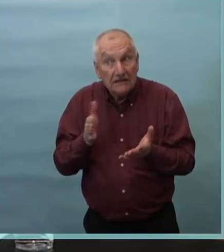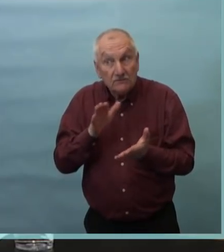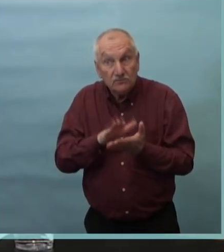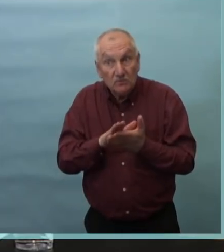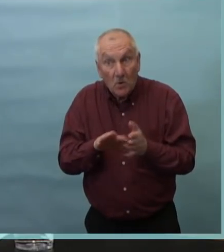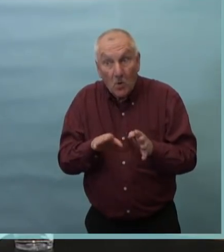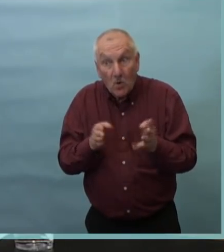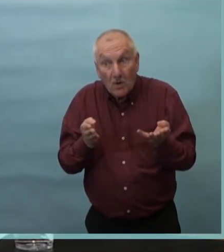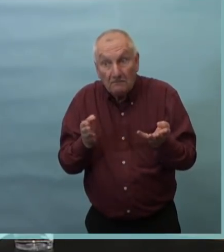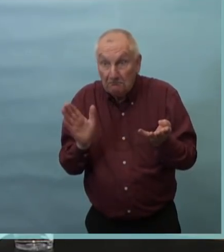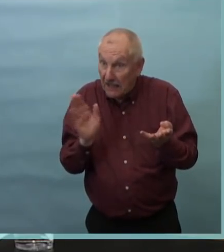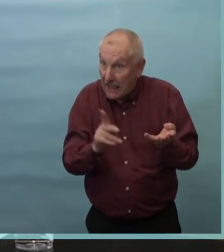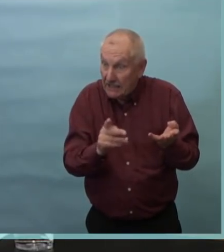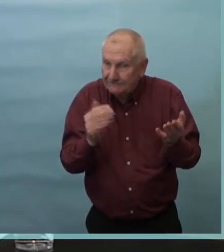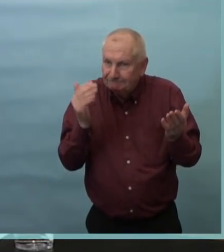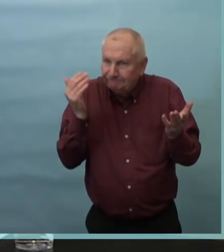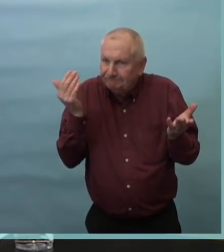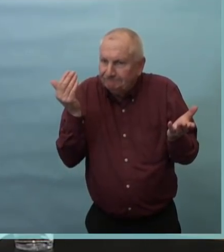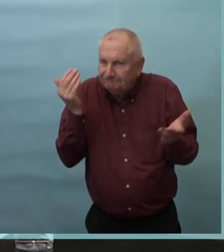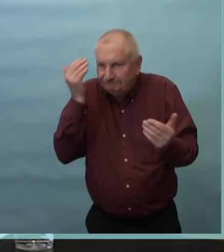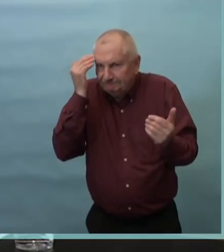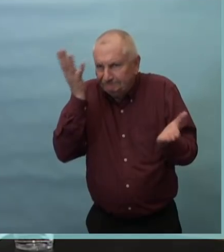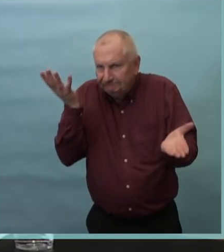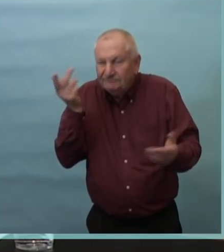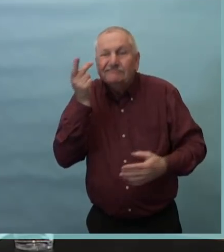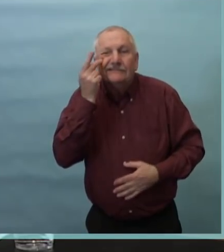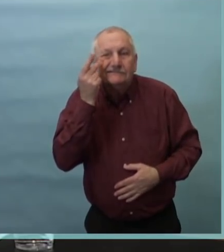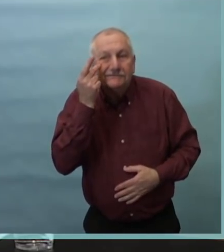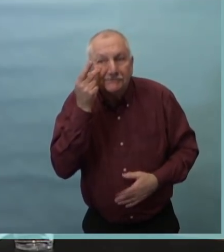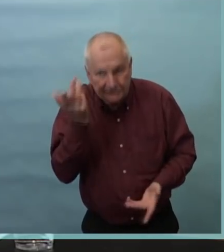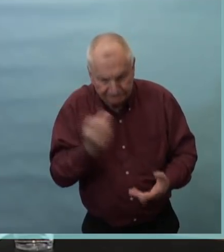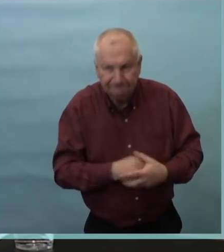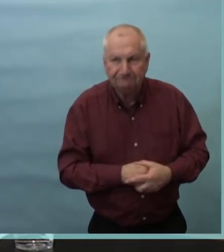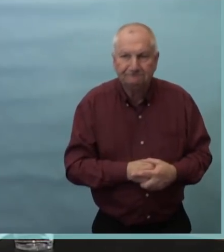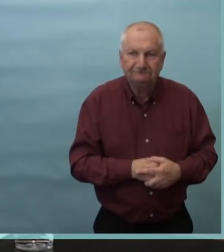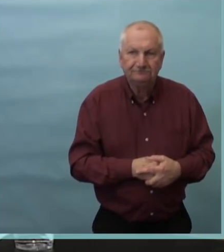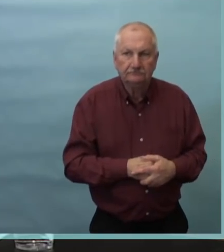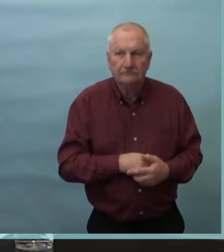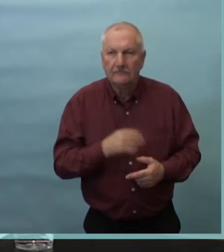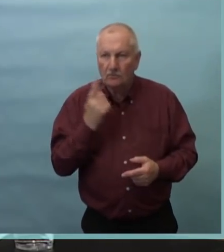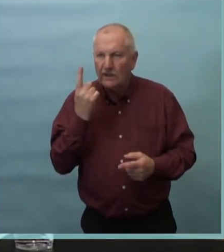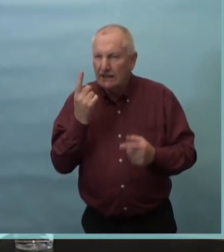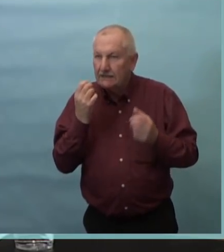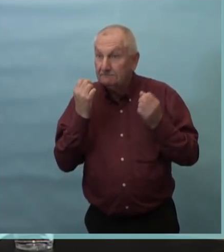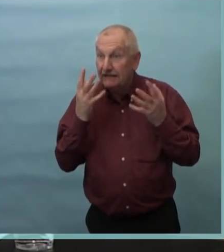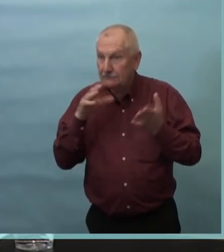volume there's there's lots of kids to to return there and and we don't want